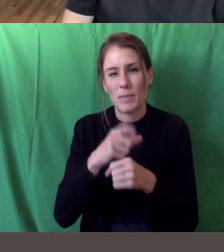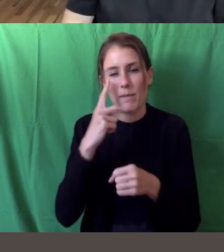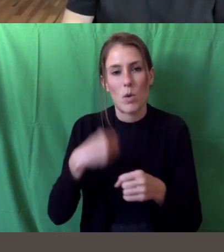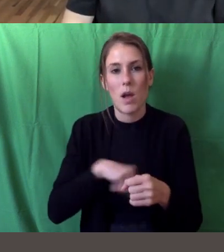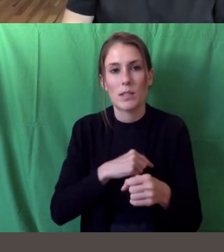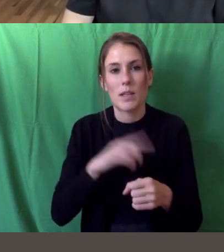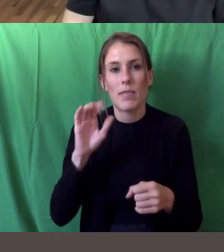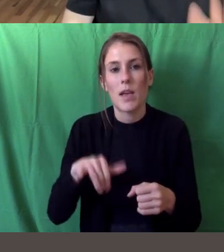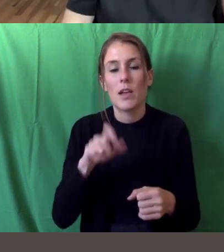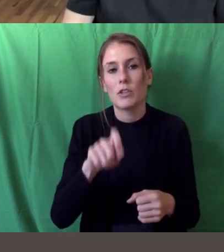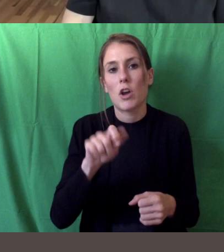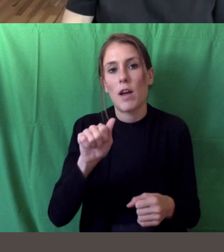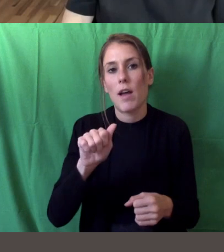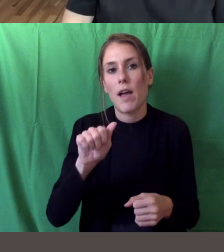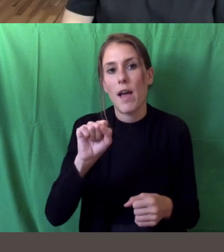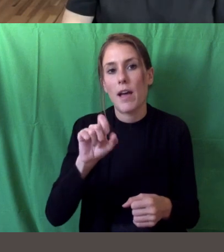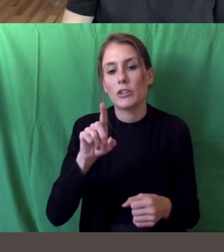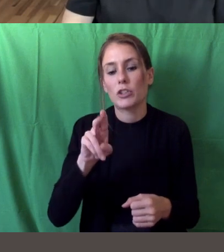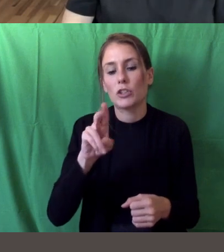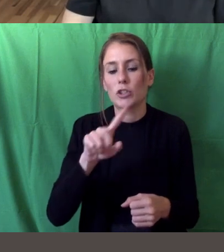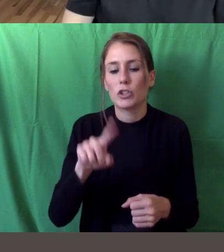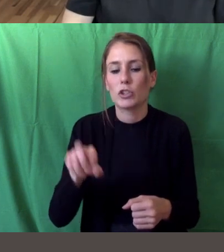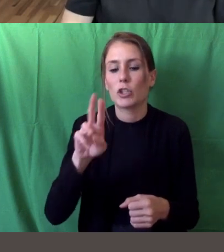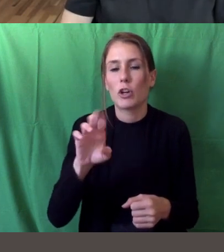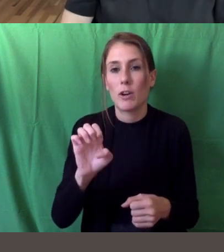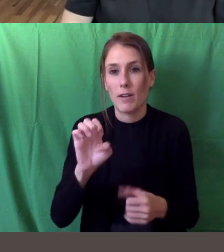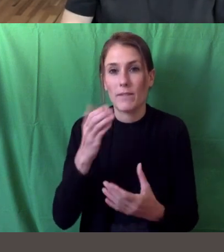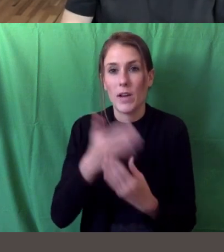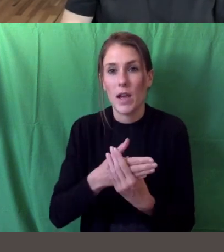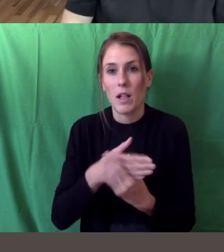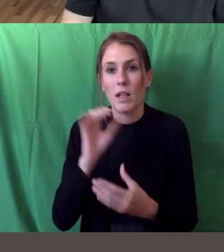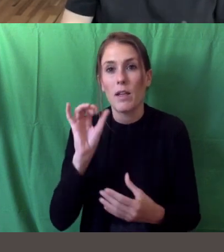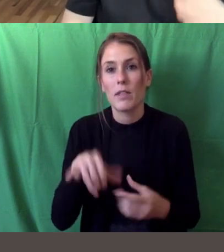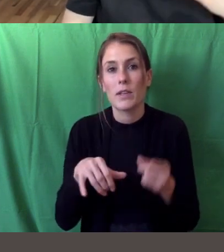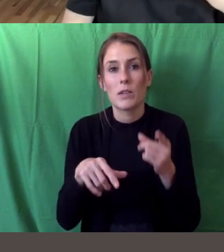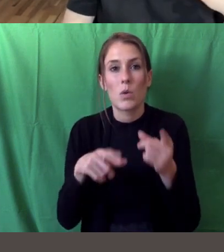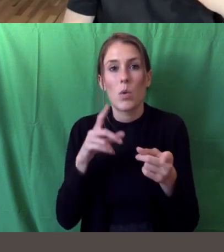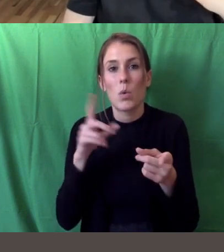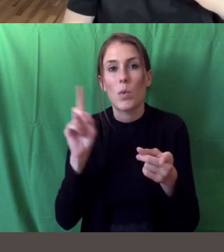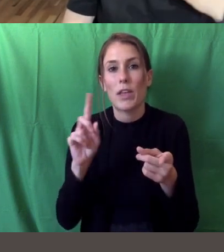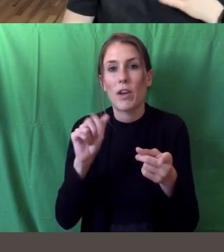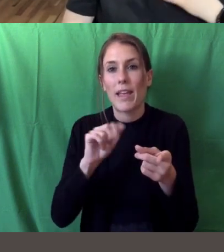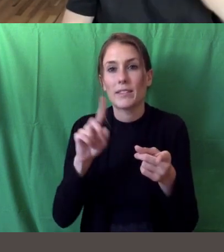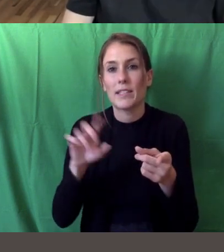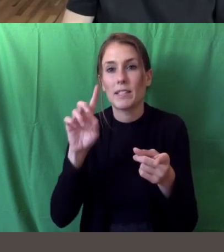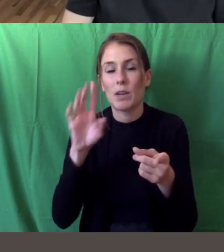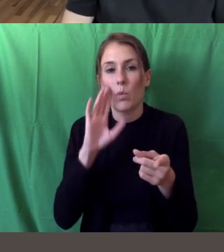which is a .azure file. This file is where azd is going to store all those bicep